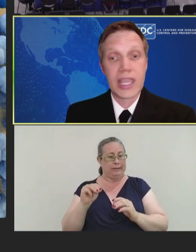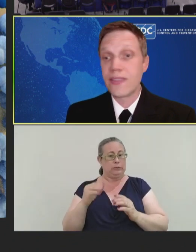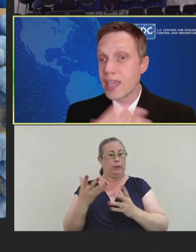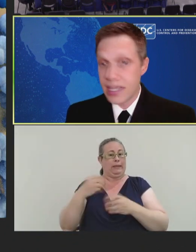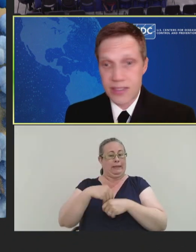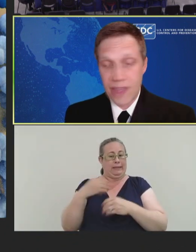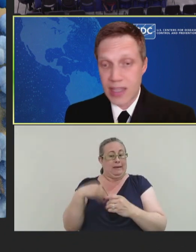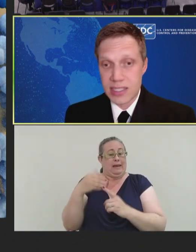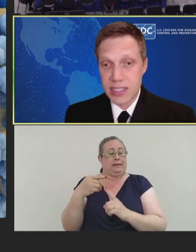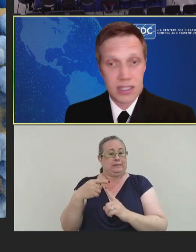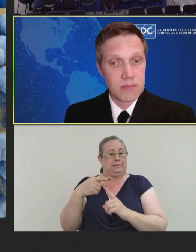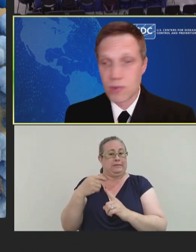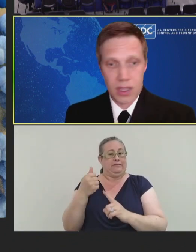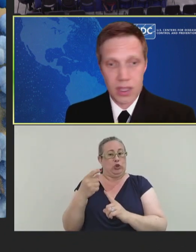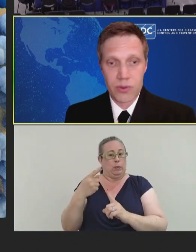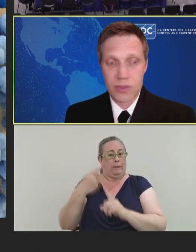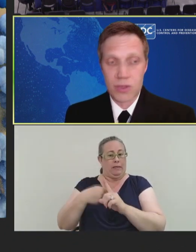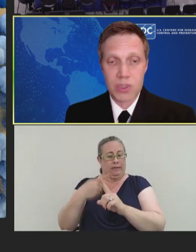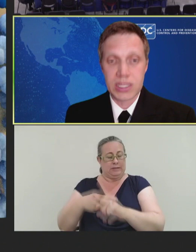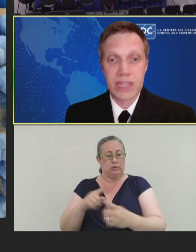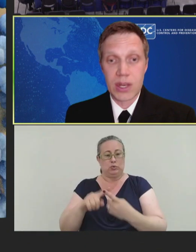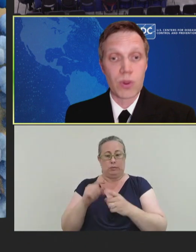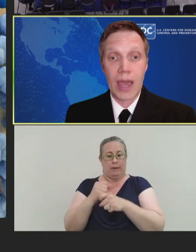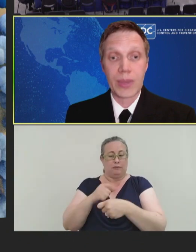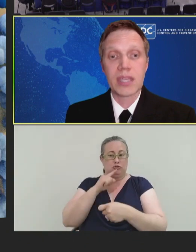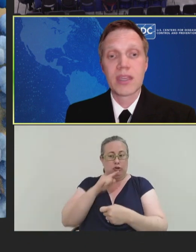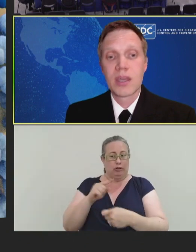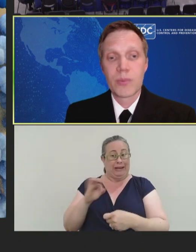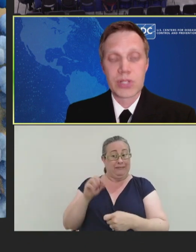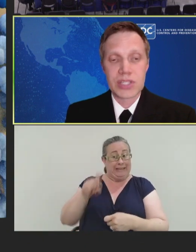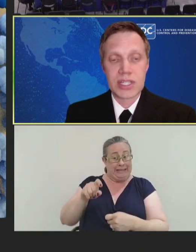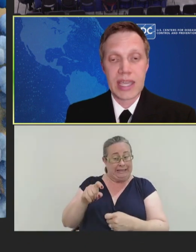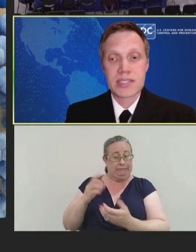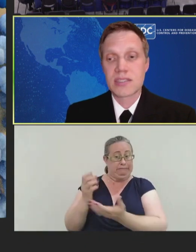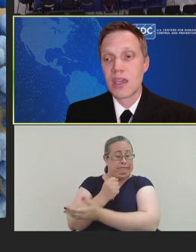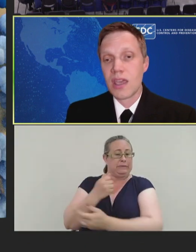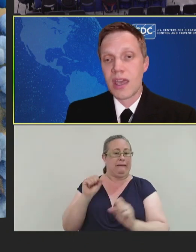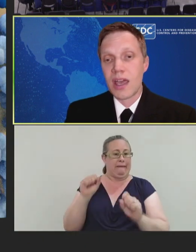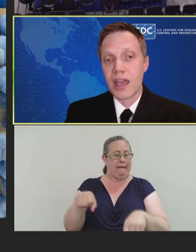in the case that that is needed. You know, it's most likely that it will not be but just in case.